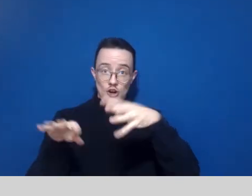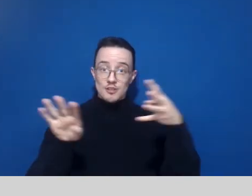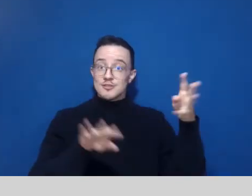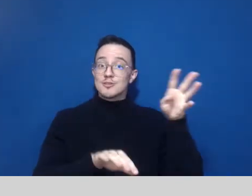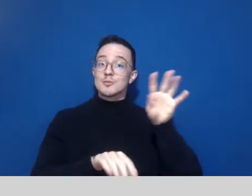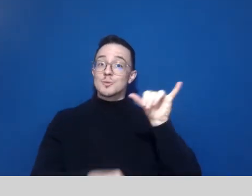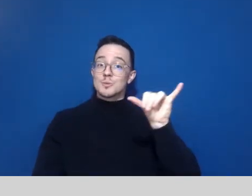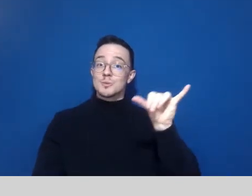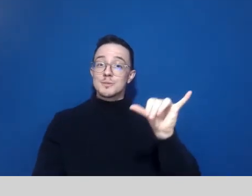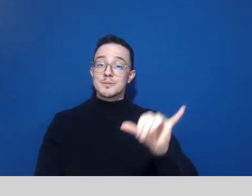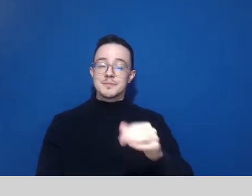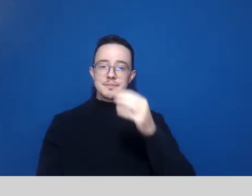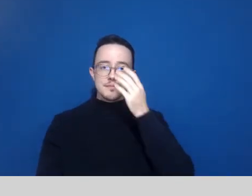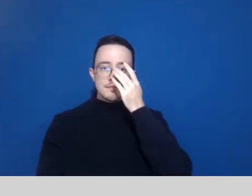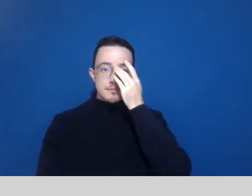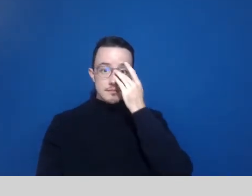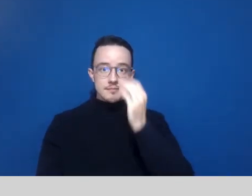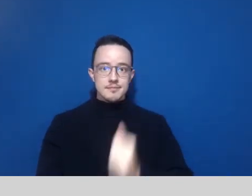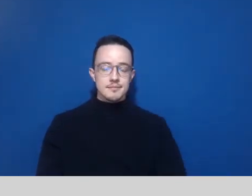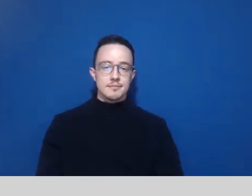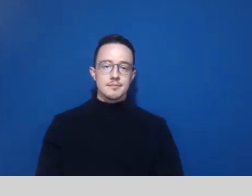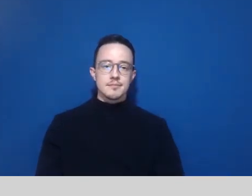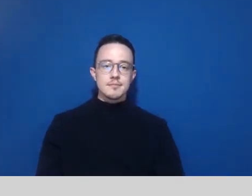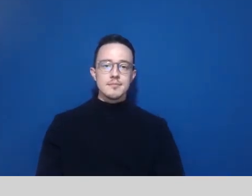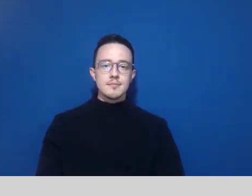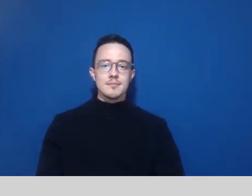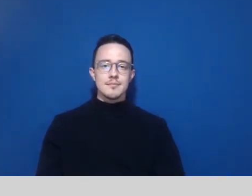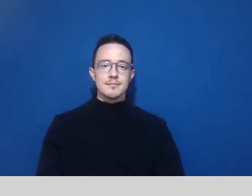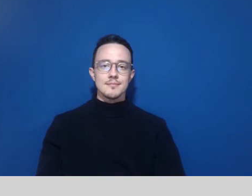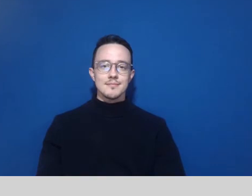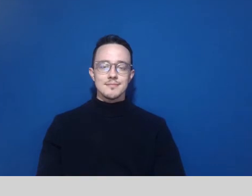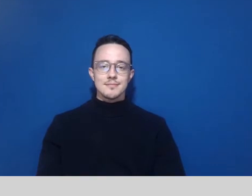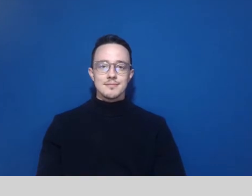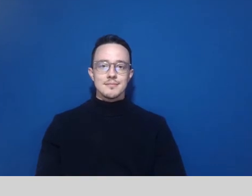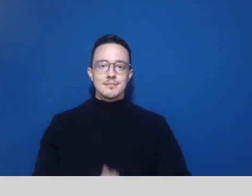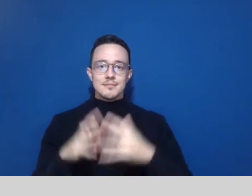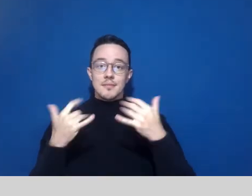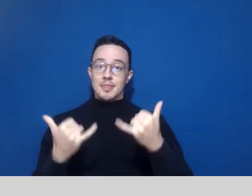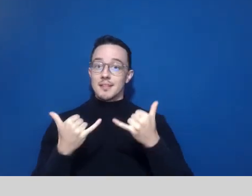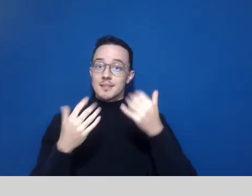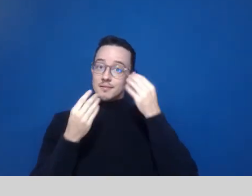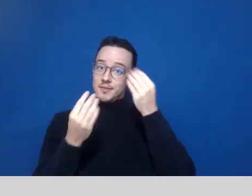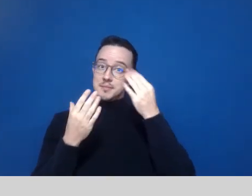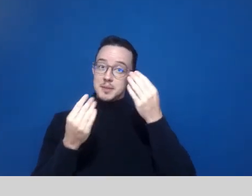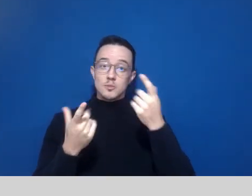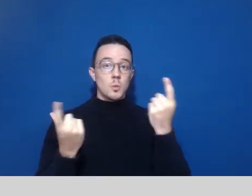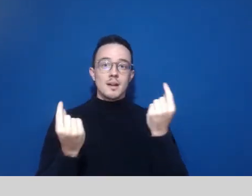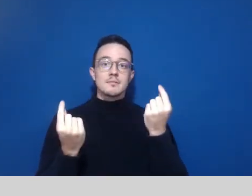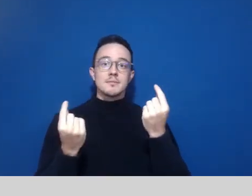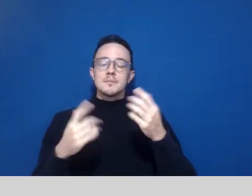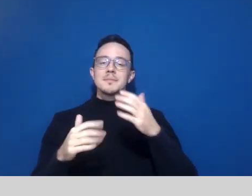So here's a graph that's constructed by a custom SQL query, which pulls out just the date